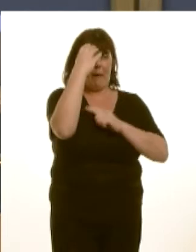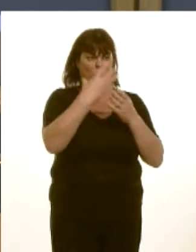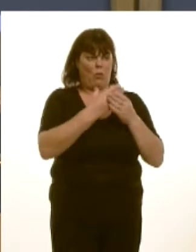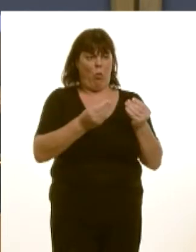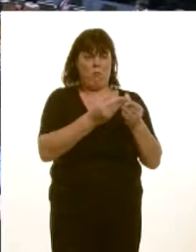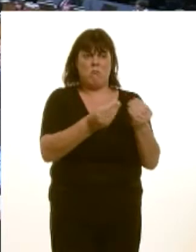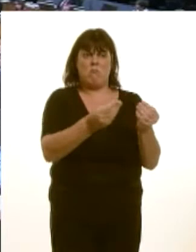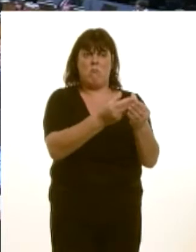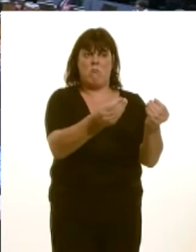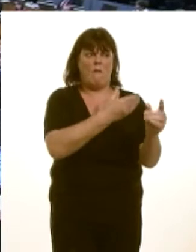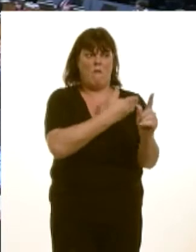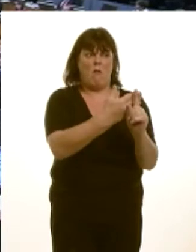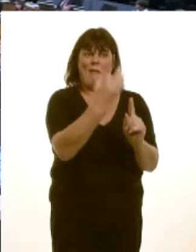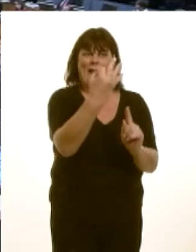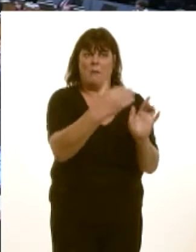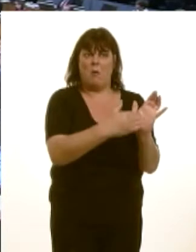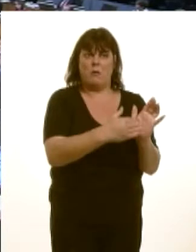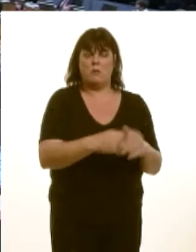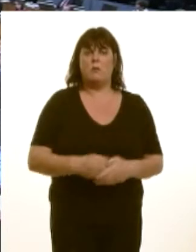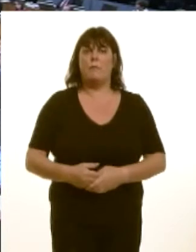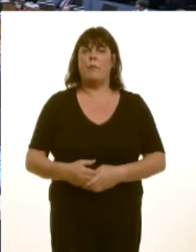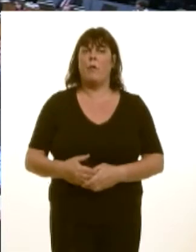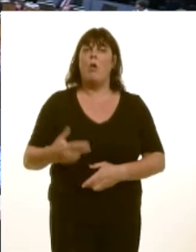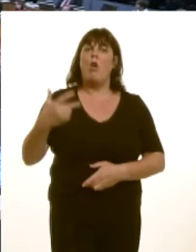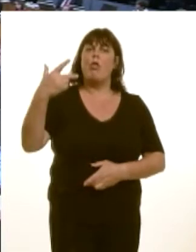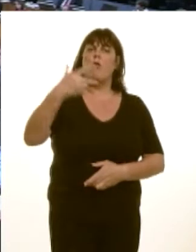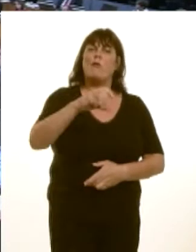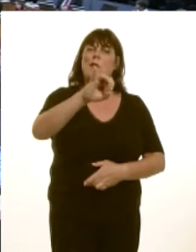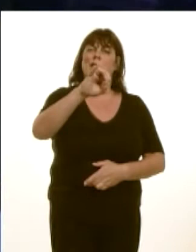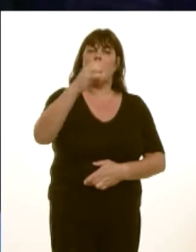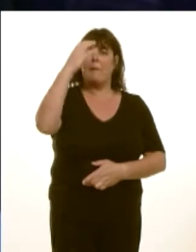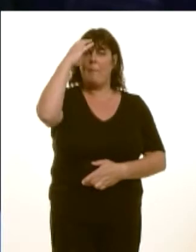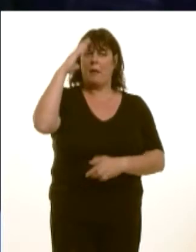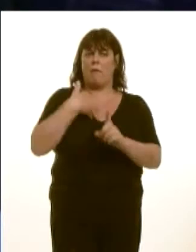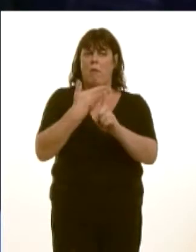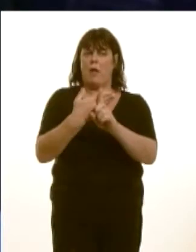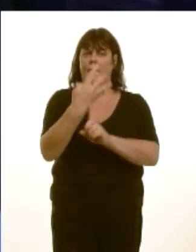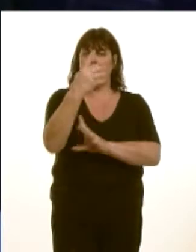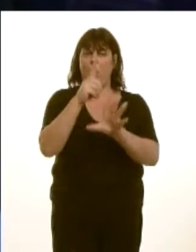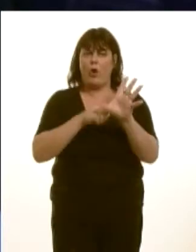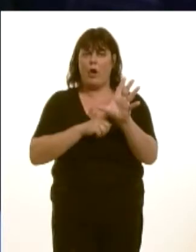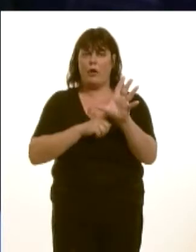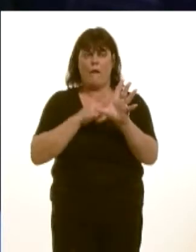We have also lost 370 beds during the last four years from our district general hospitals.